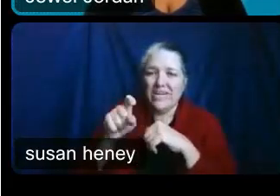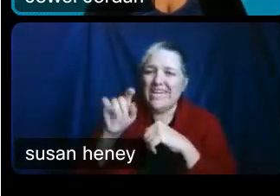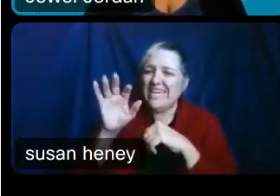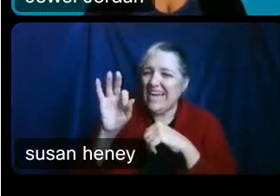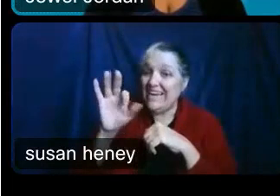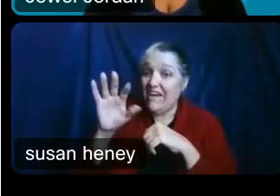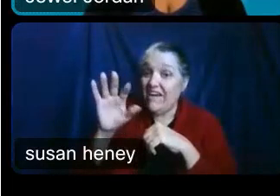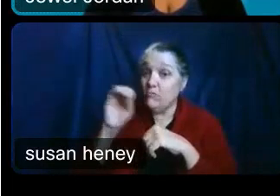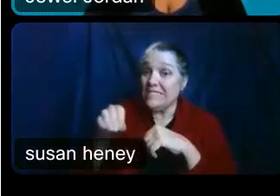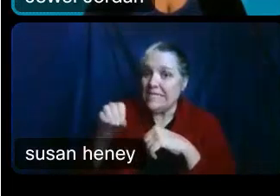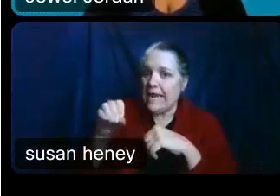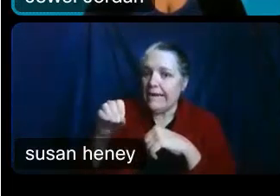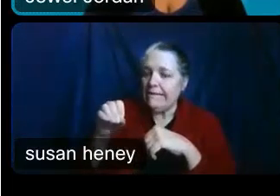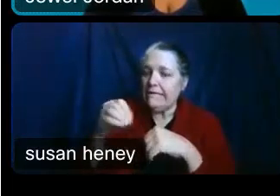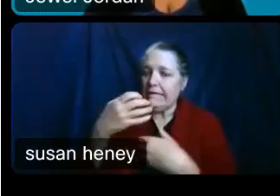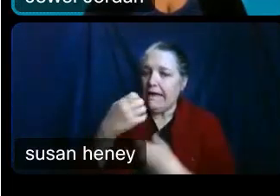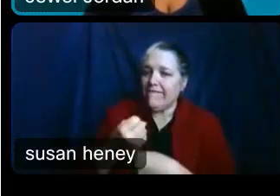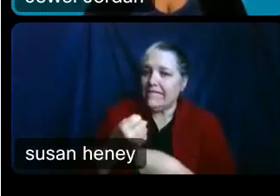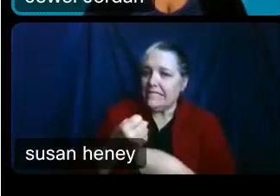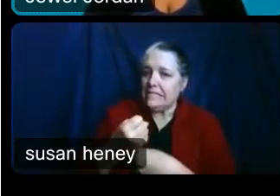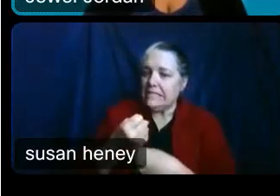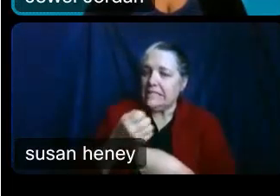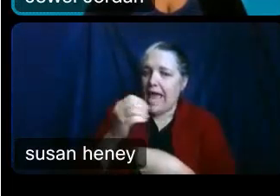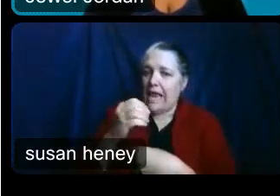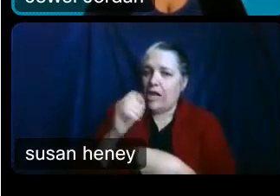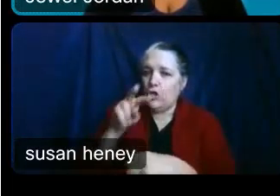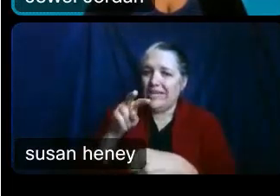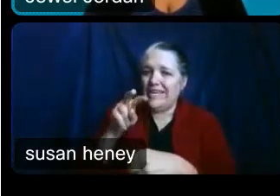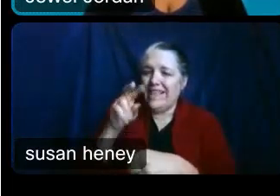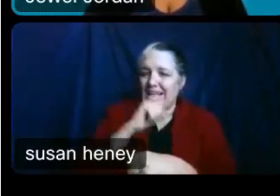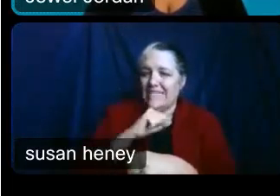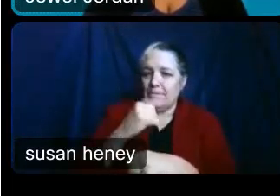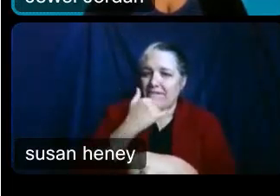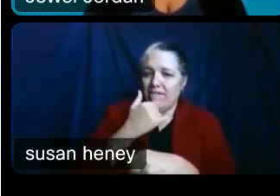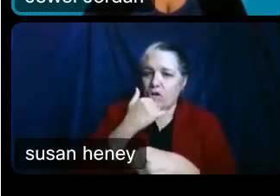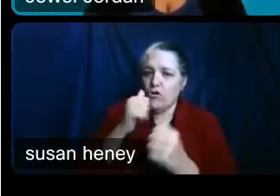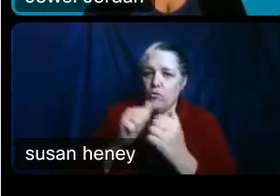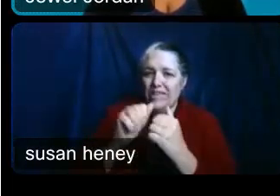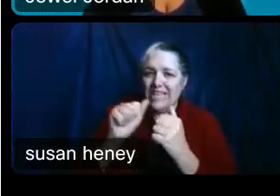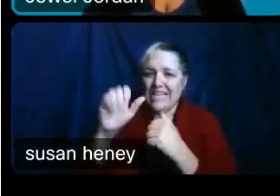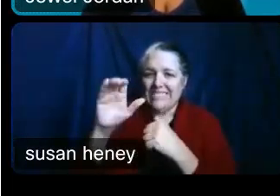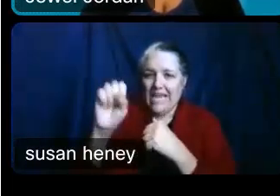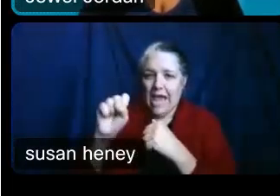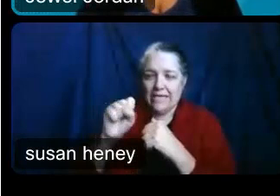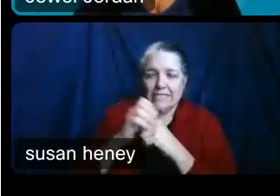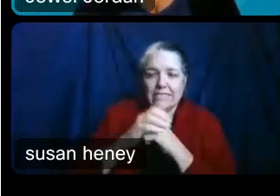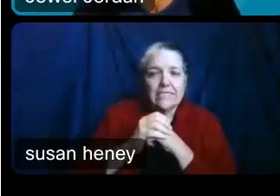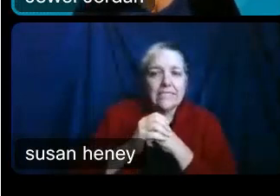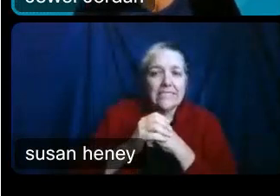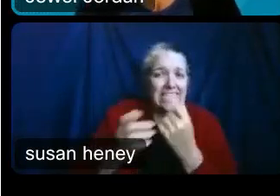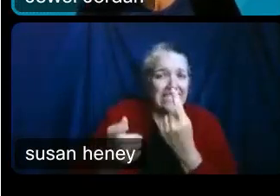an estimate of the error given the ACS sample. >> Jewel Jordan: Thanks for your question, Jeff. Is there someone on the line who can answer?